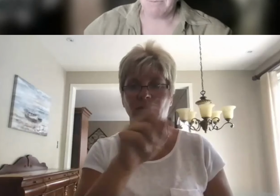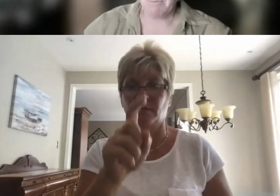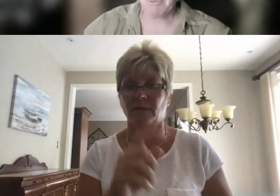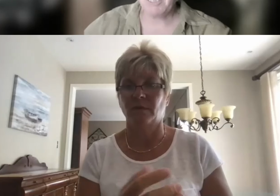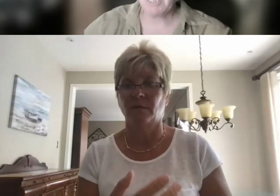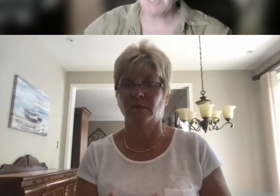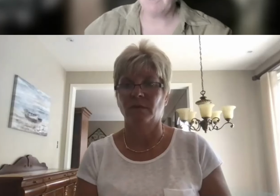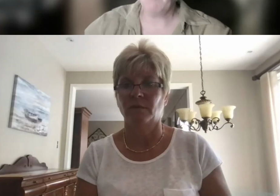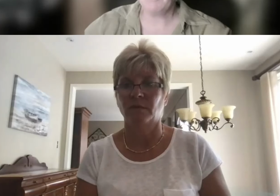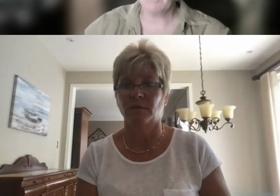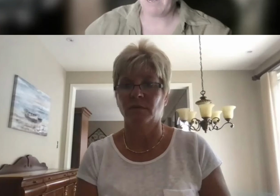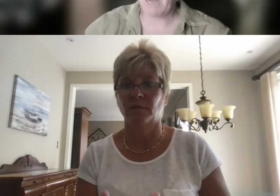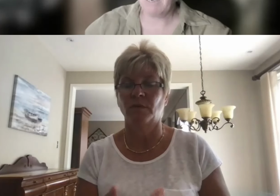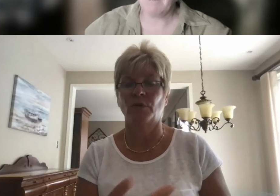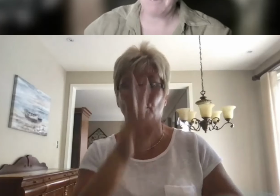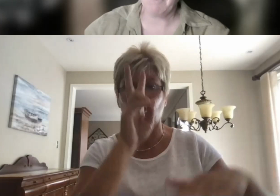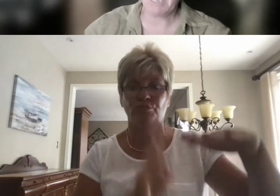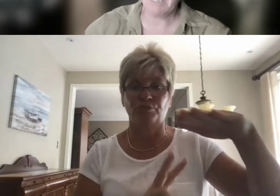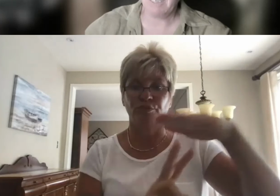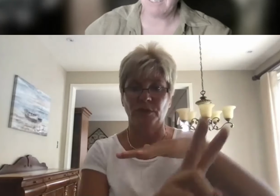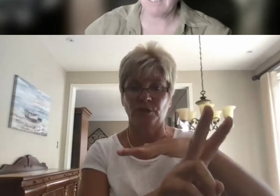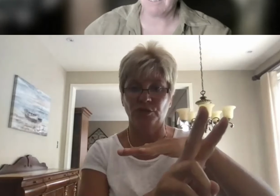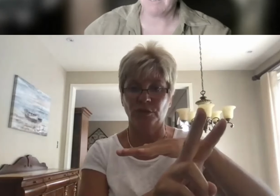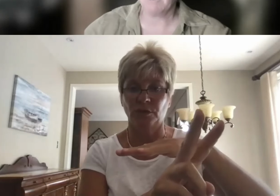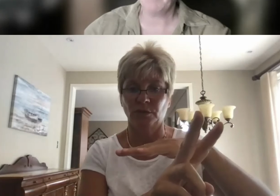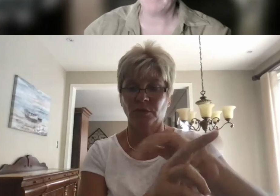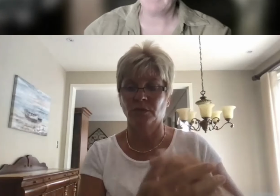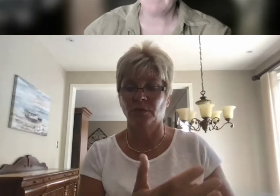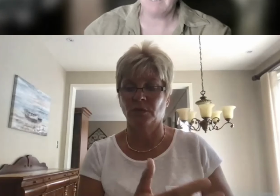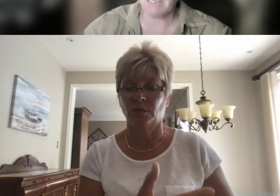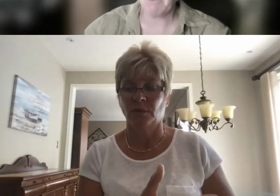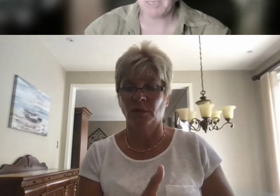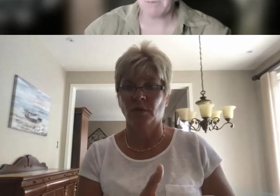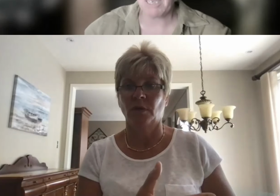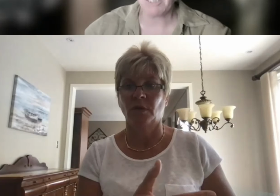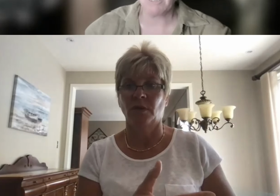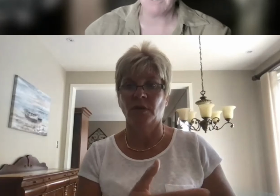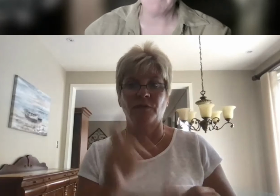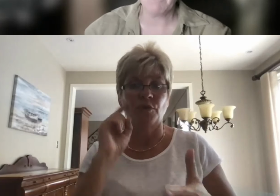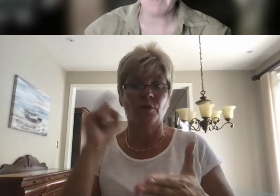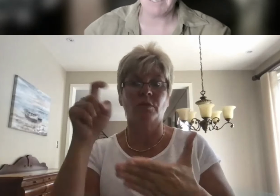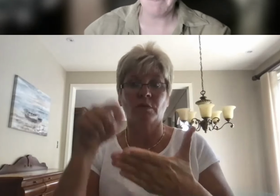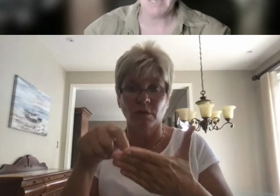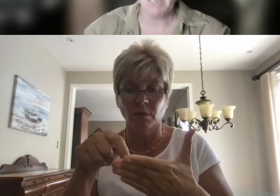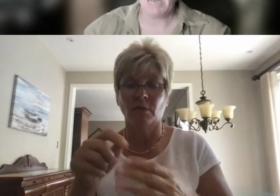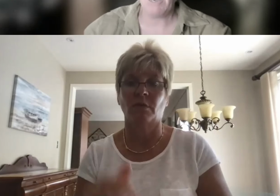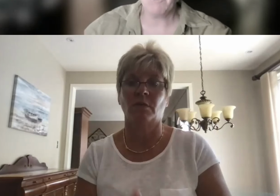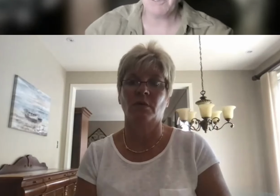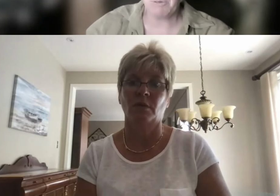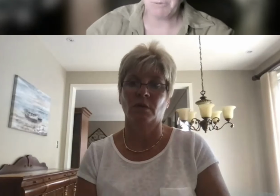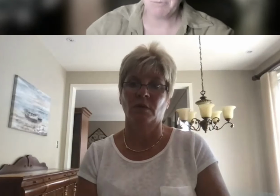Once you have recognized something that disambiguation of how you